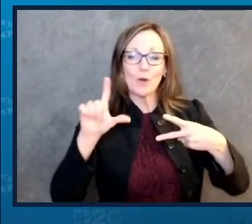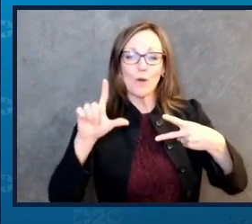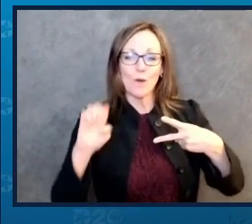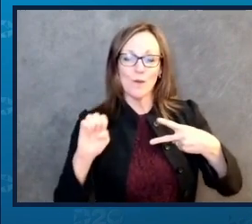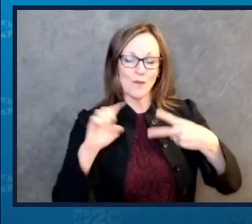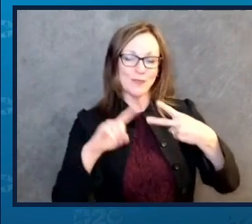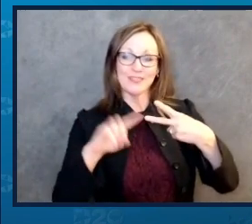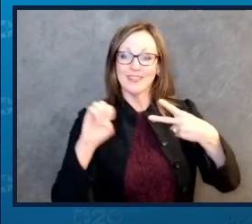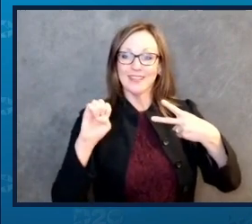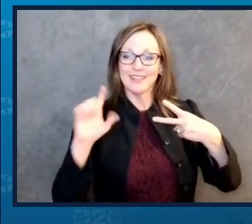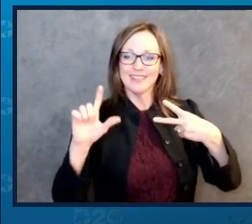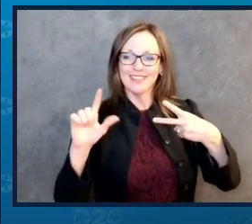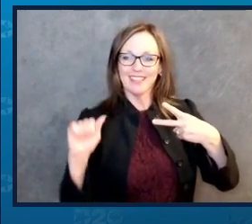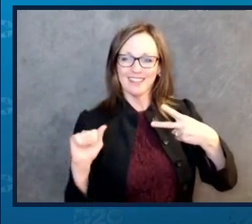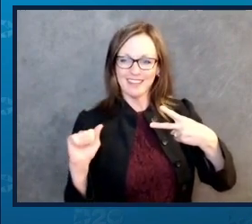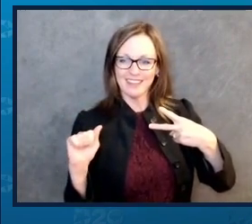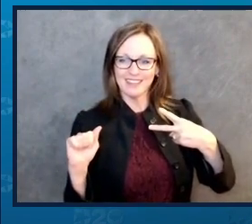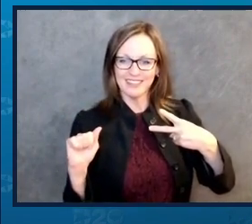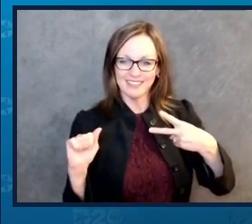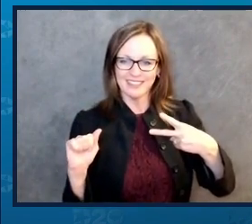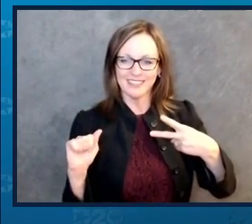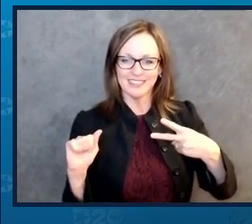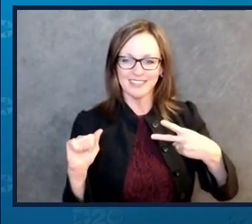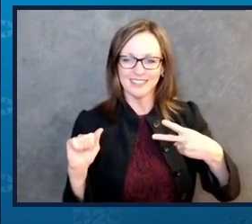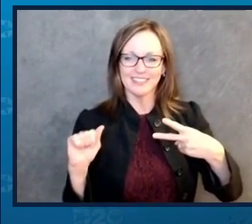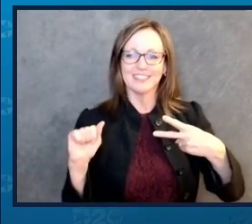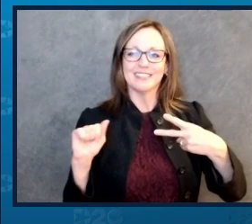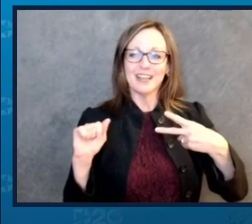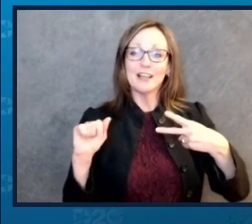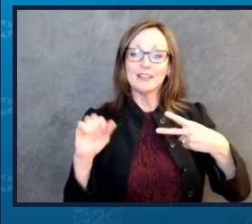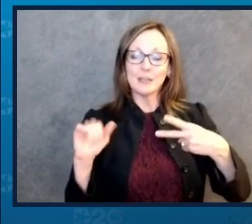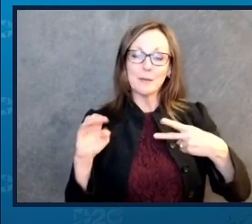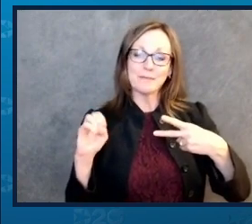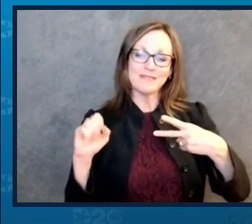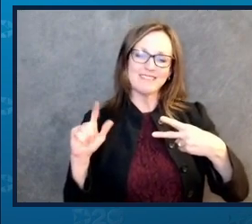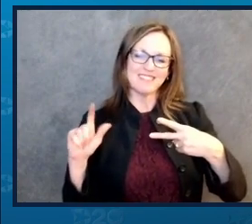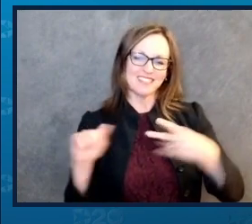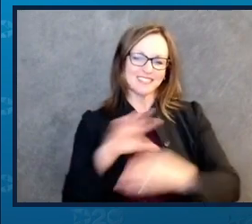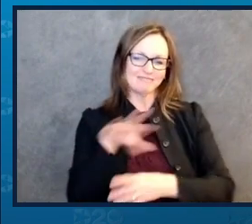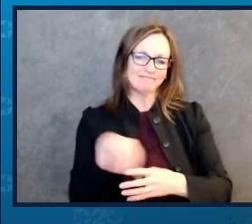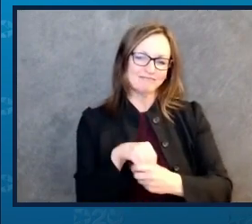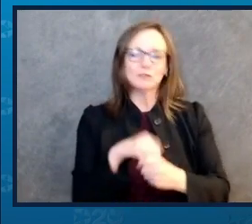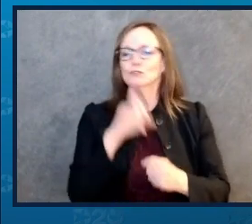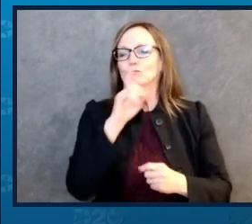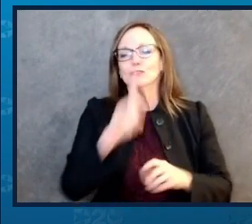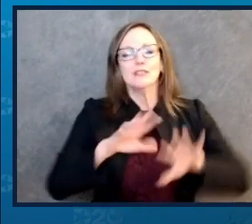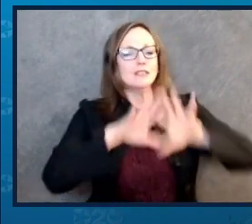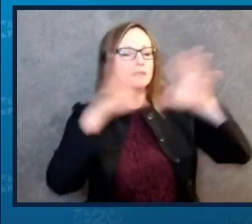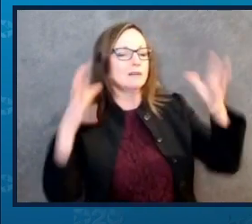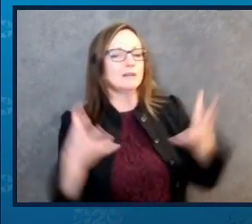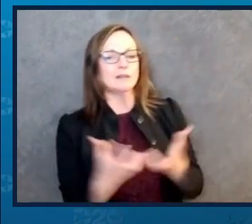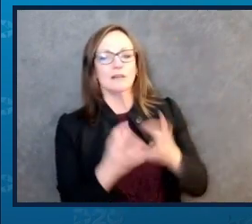FAMILY IS MY BEST FRIEND, MY